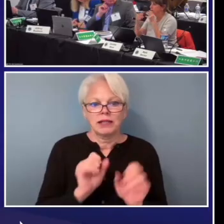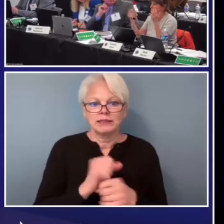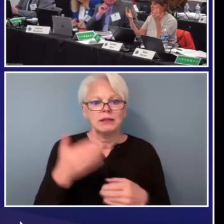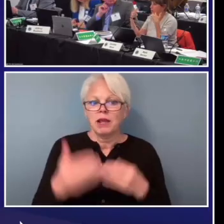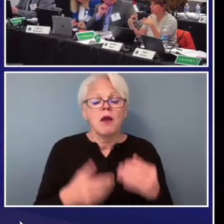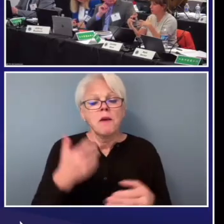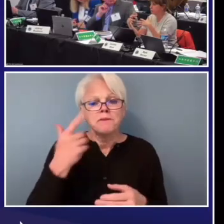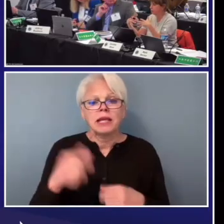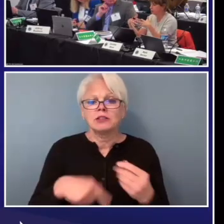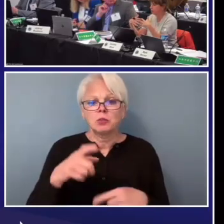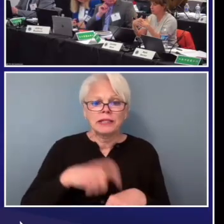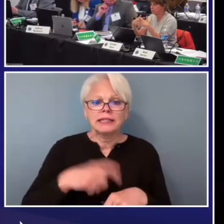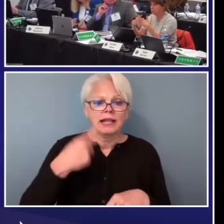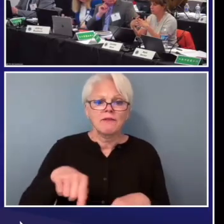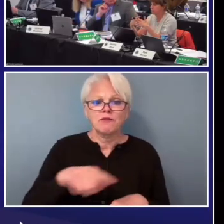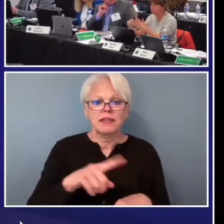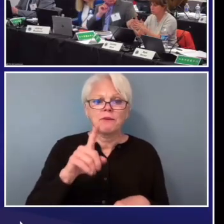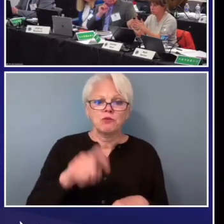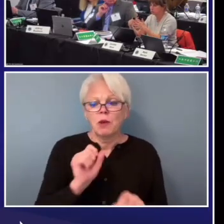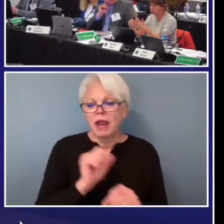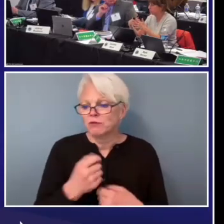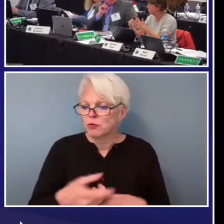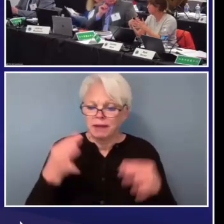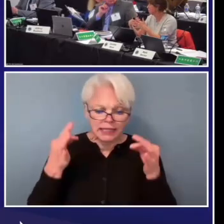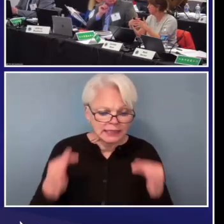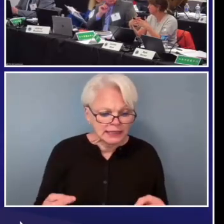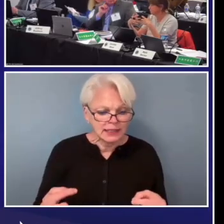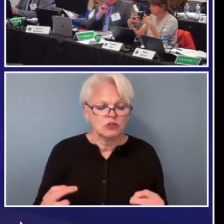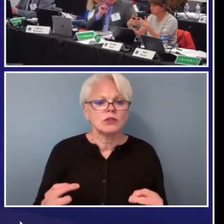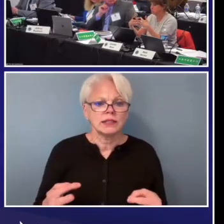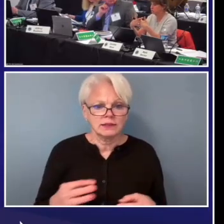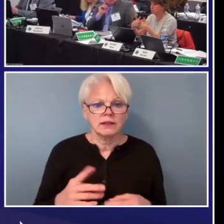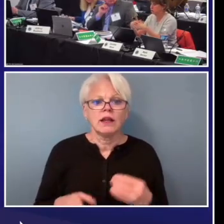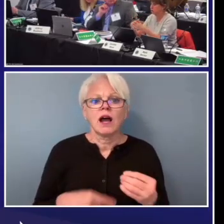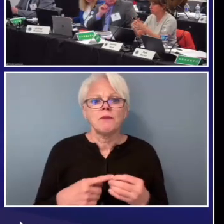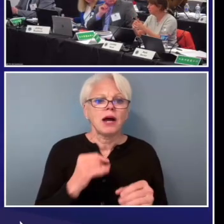it comes time for them to actually have to make decisions on the institutions they accredit.